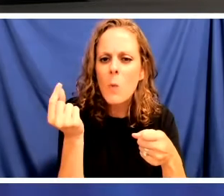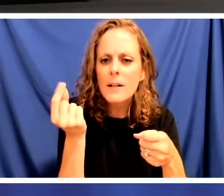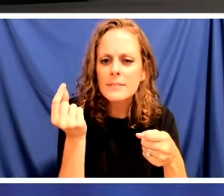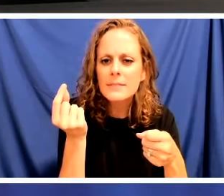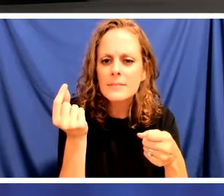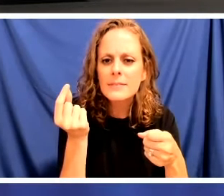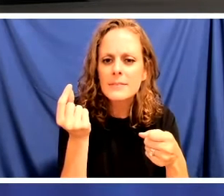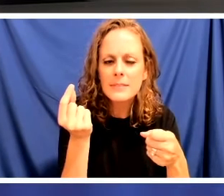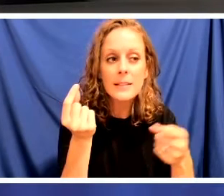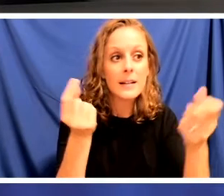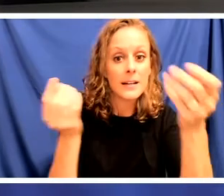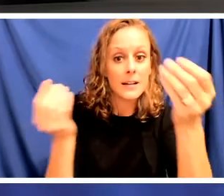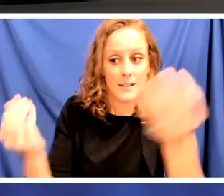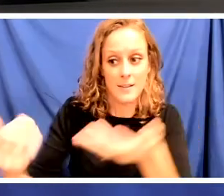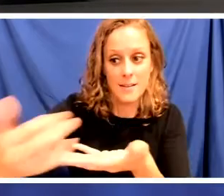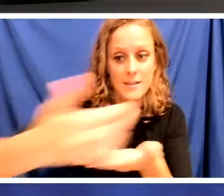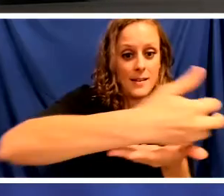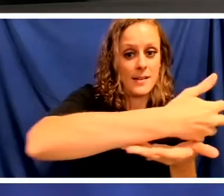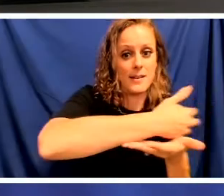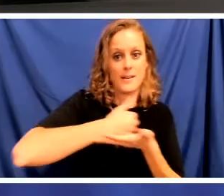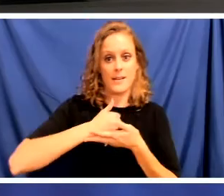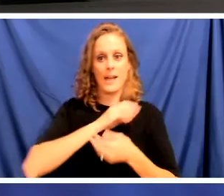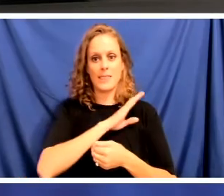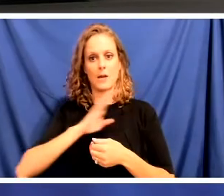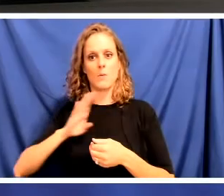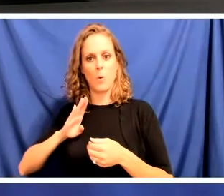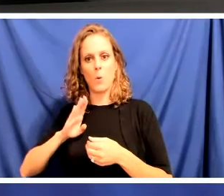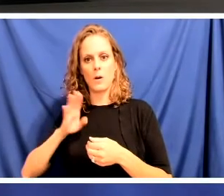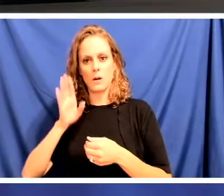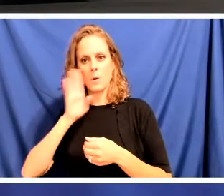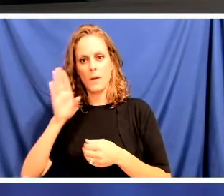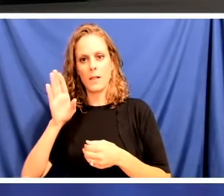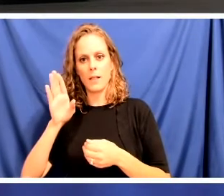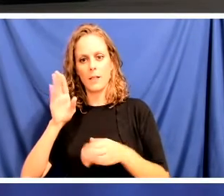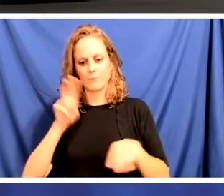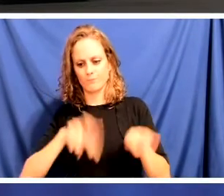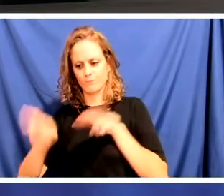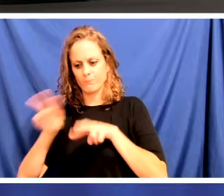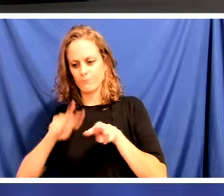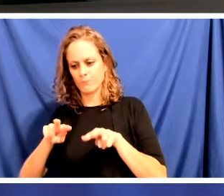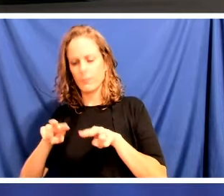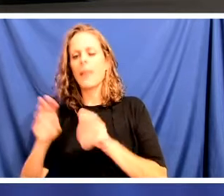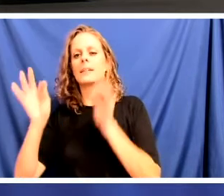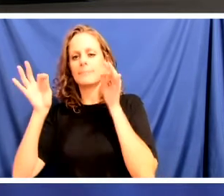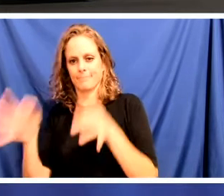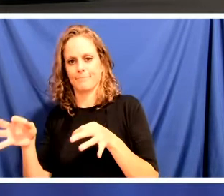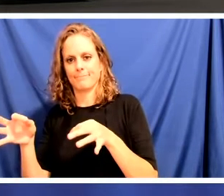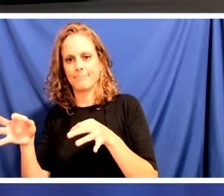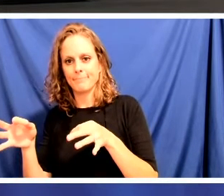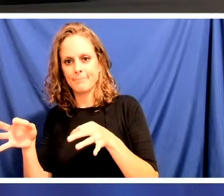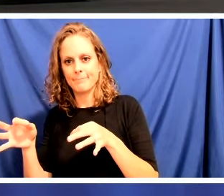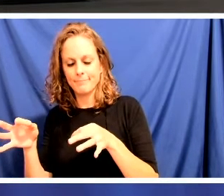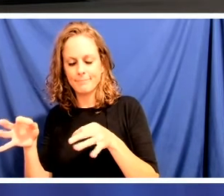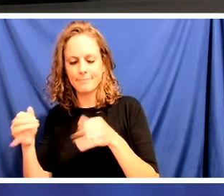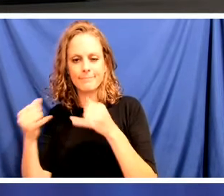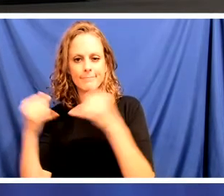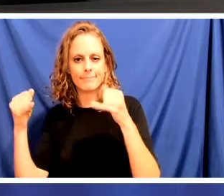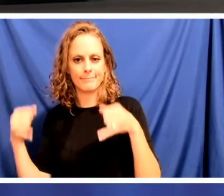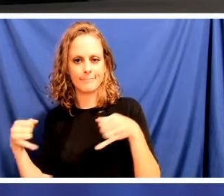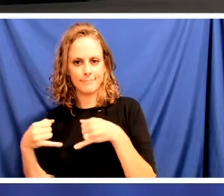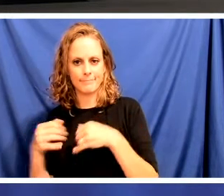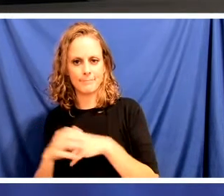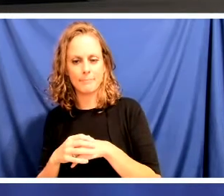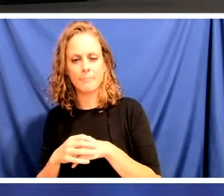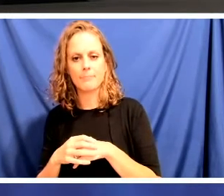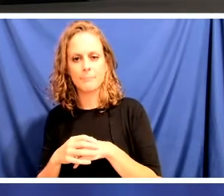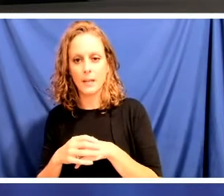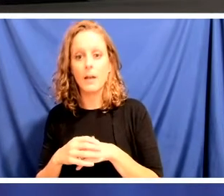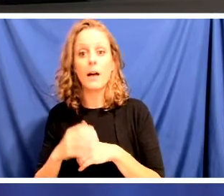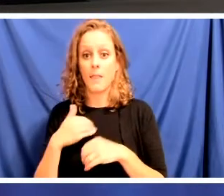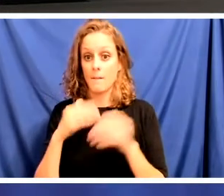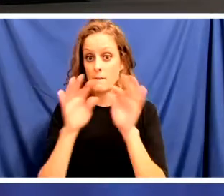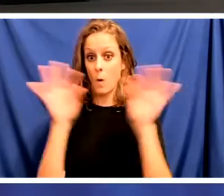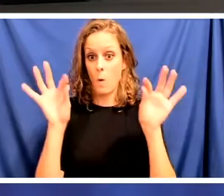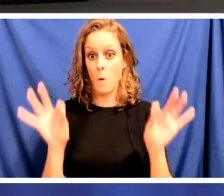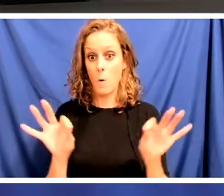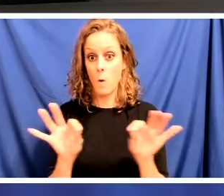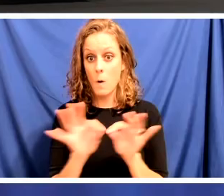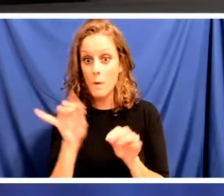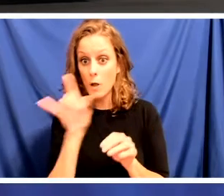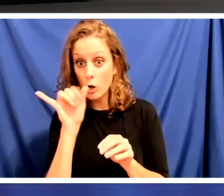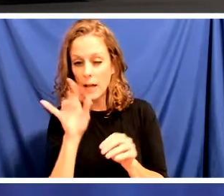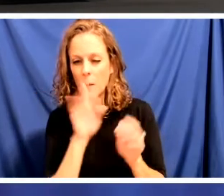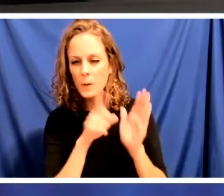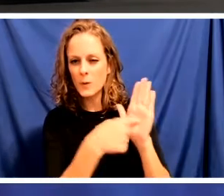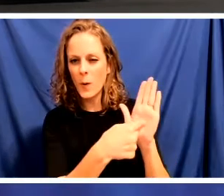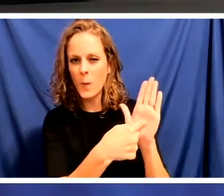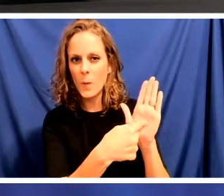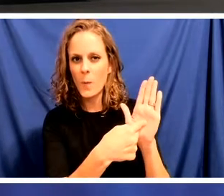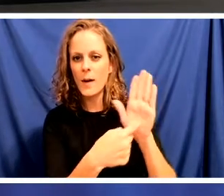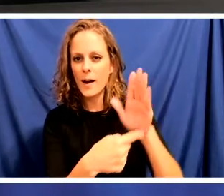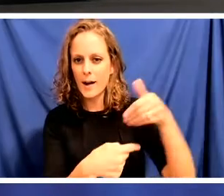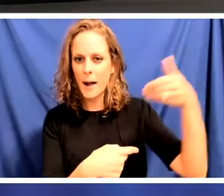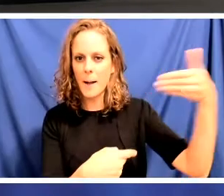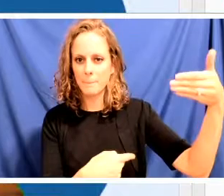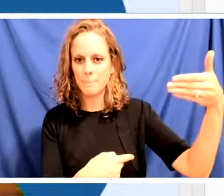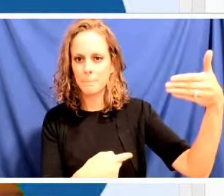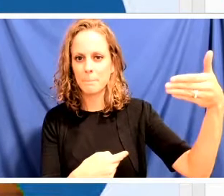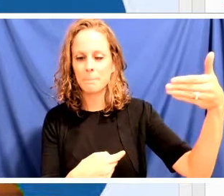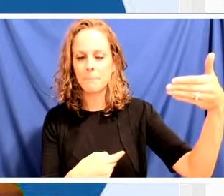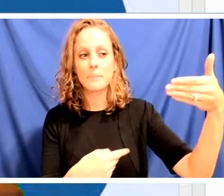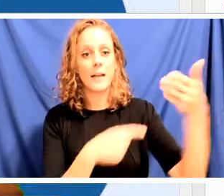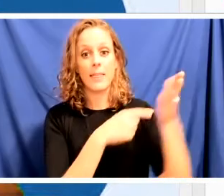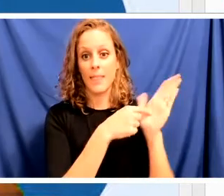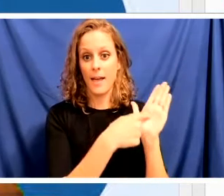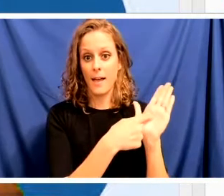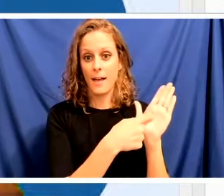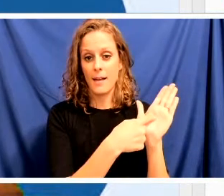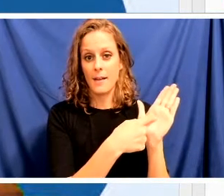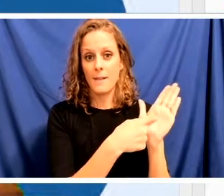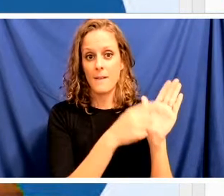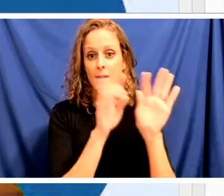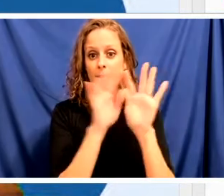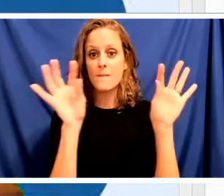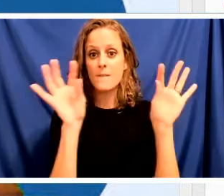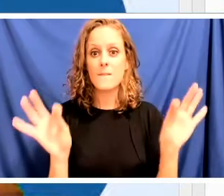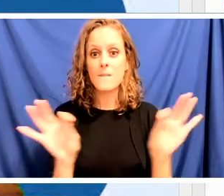The final decisions in adopting any boundaries, so we have this form that hopefully it's coming up in a second come up in a second yeah and this form is used to be able to hopefully prompt organizations individuals.